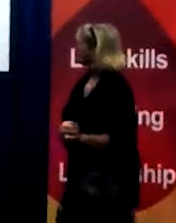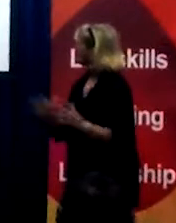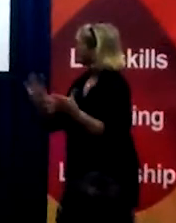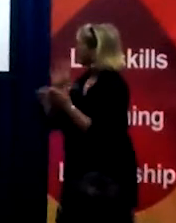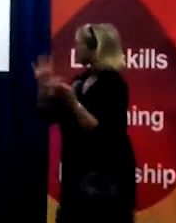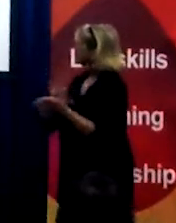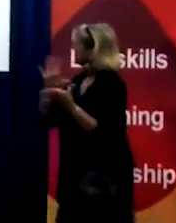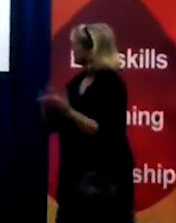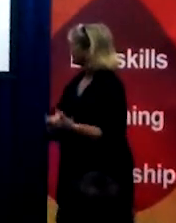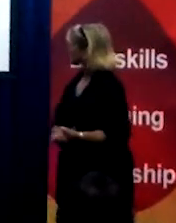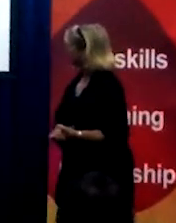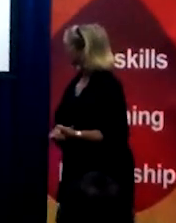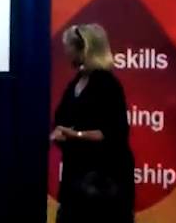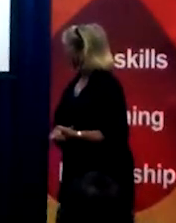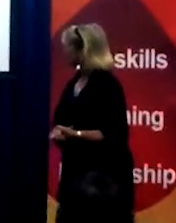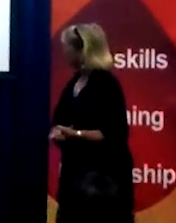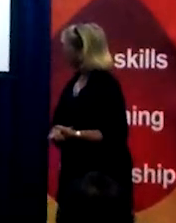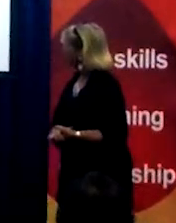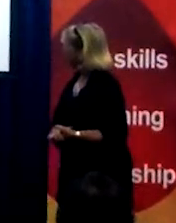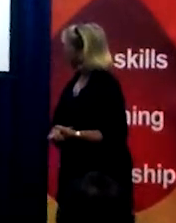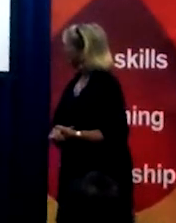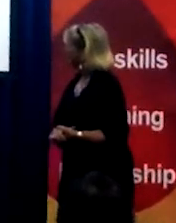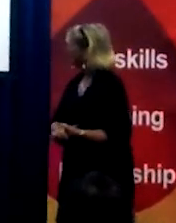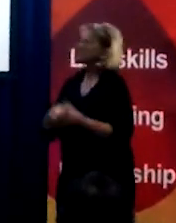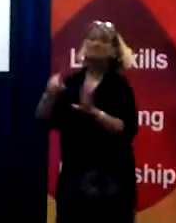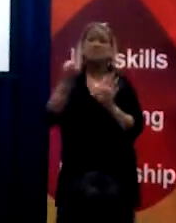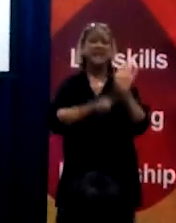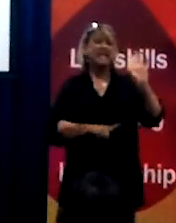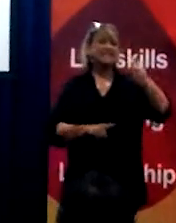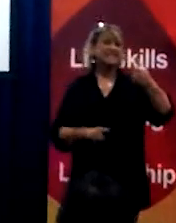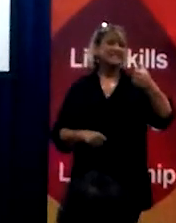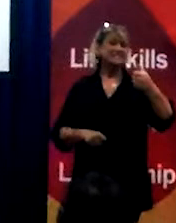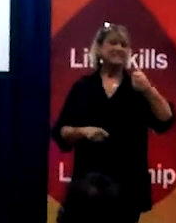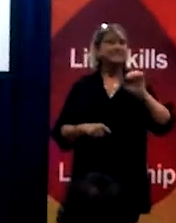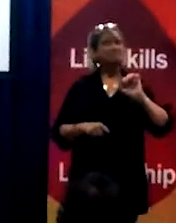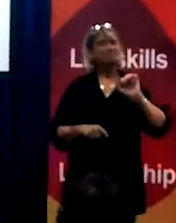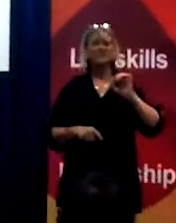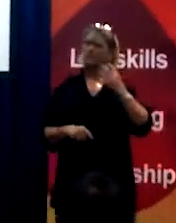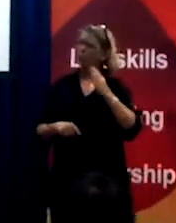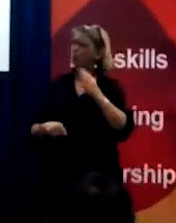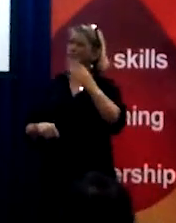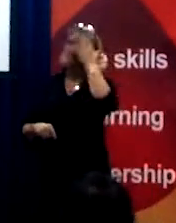They’re Year 6 boys, and a Year 4 boy. This is story-time.